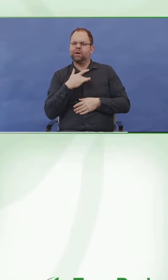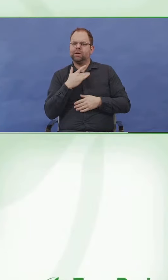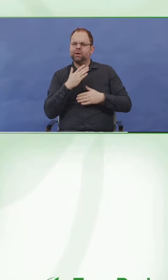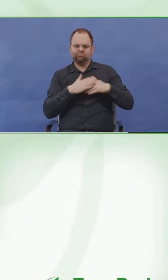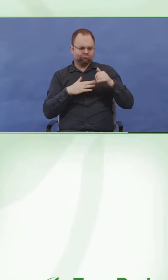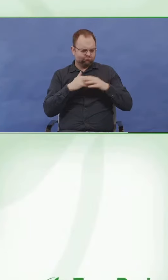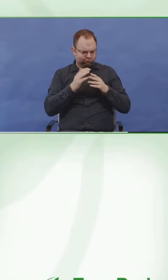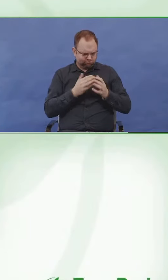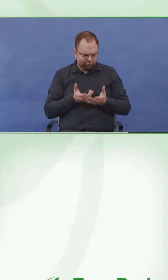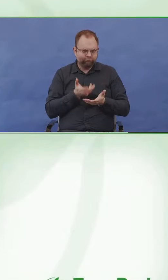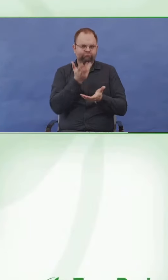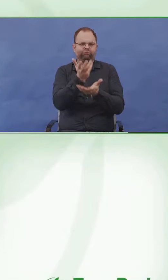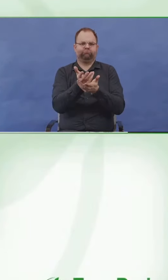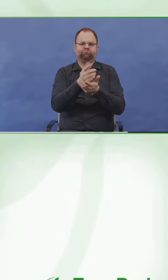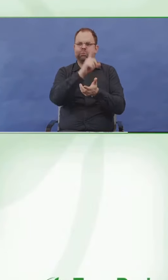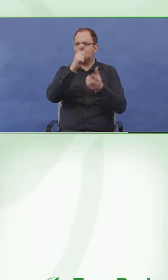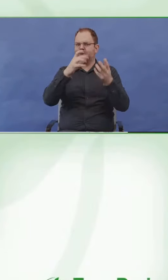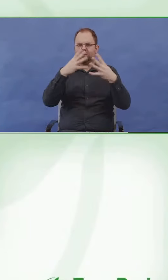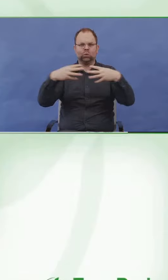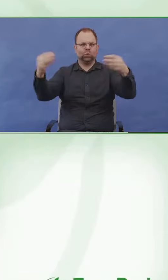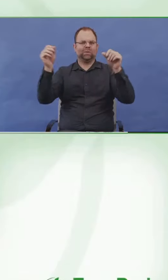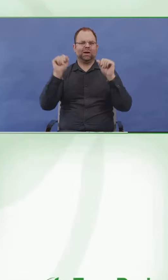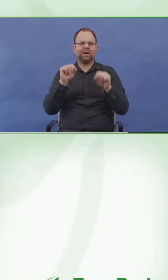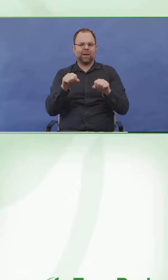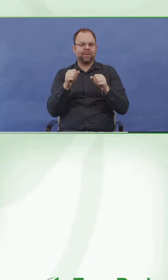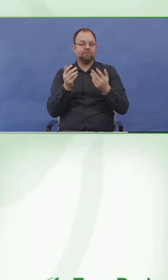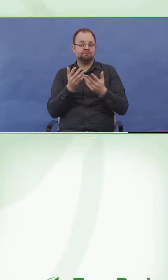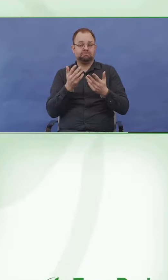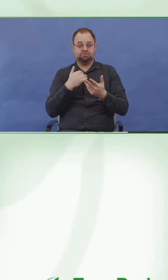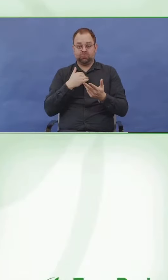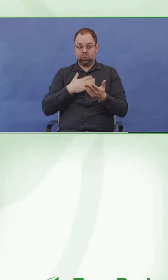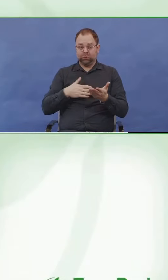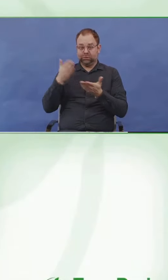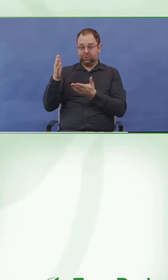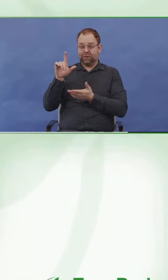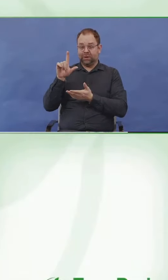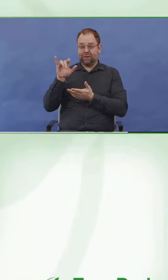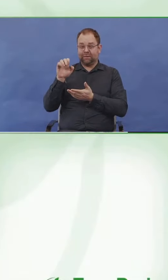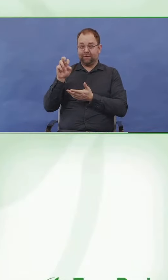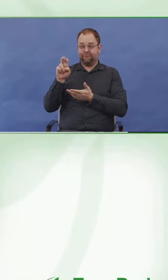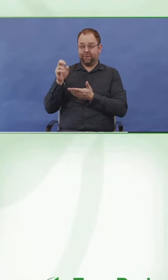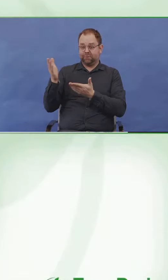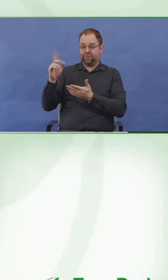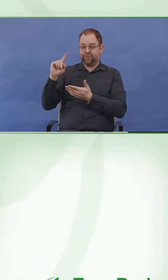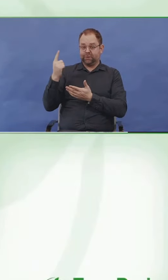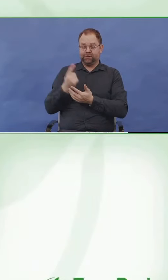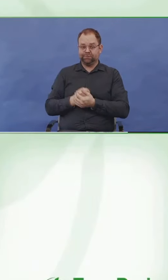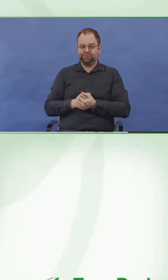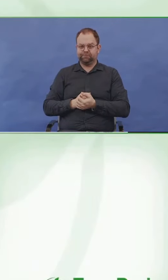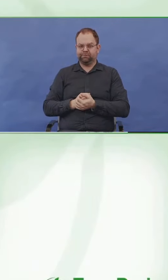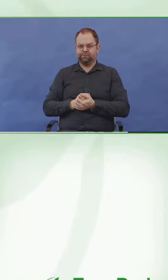reduces care very quickly to a product that you can buy and that can be purchased.